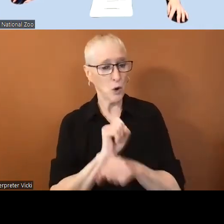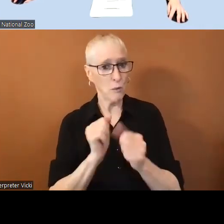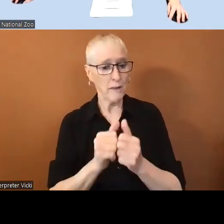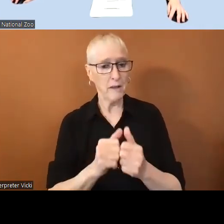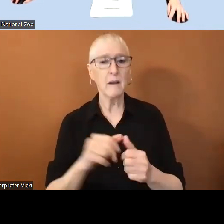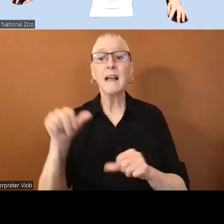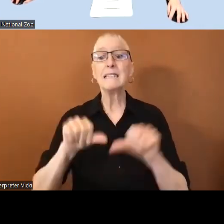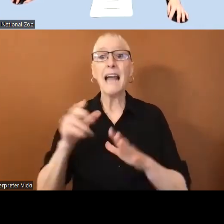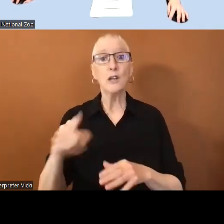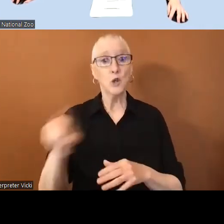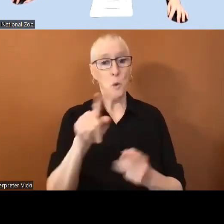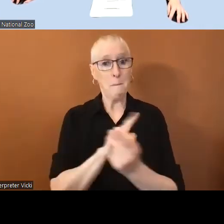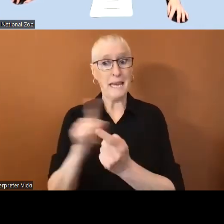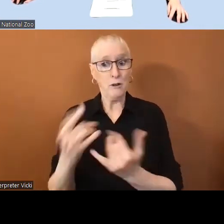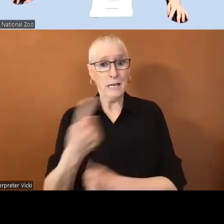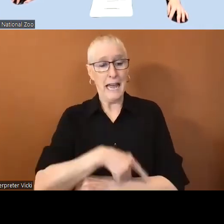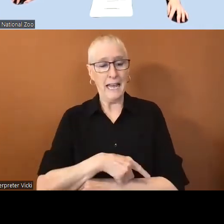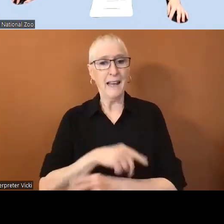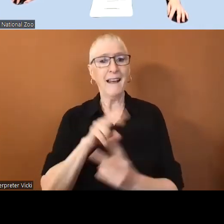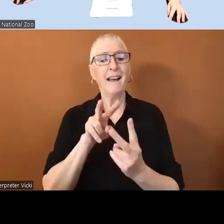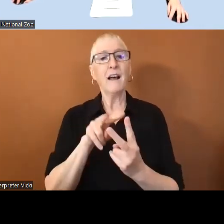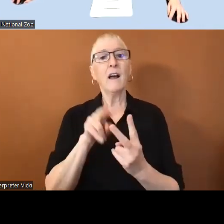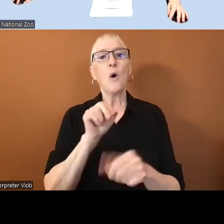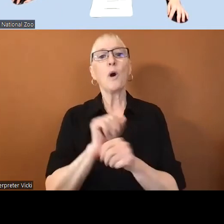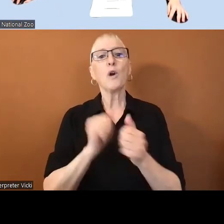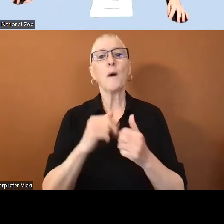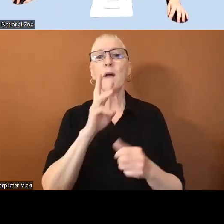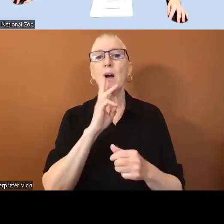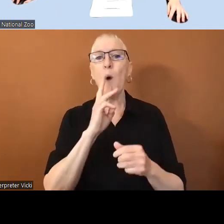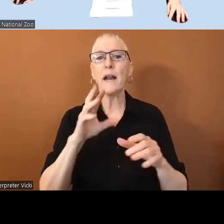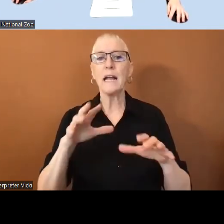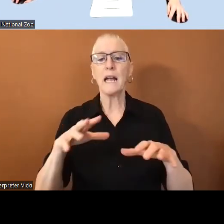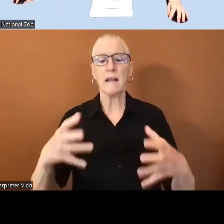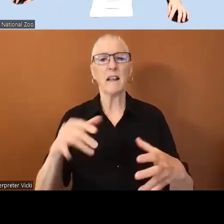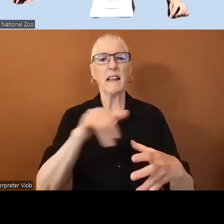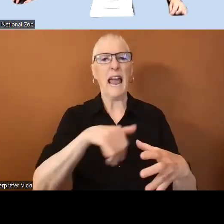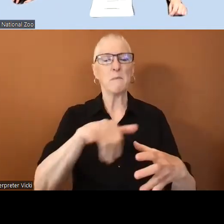we're going to meet today work with aquatic animals or species that live in water habitats.